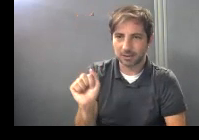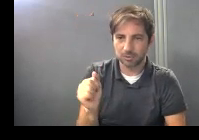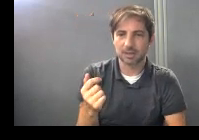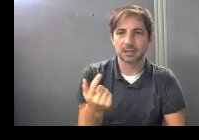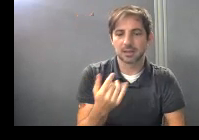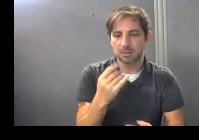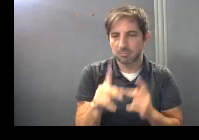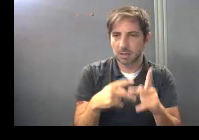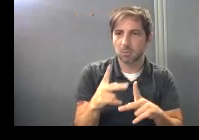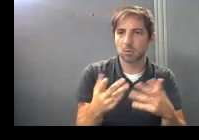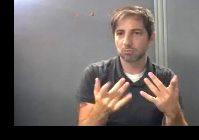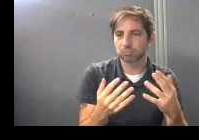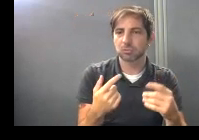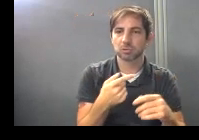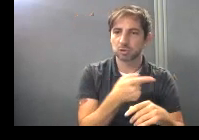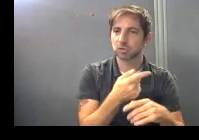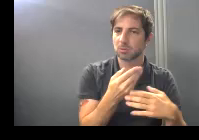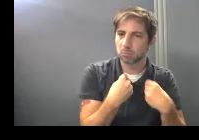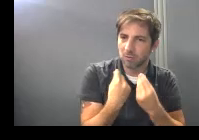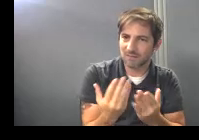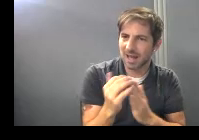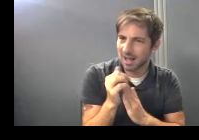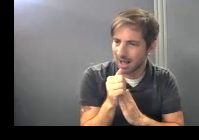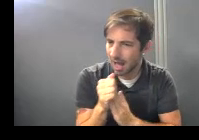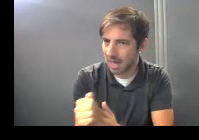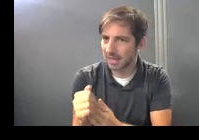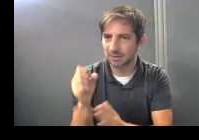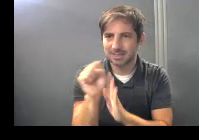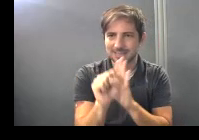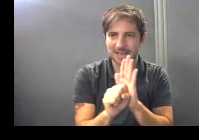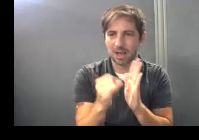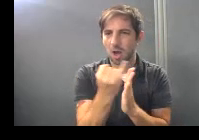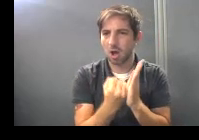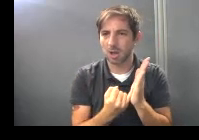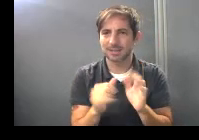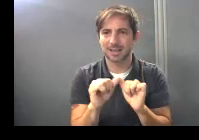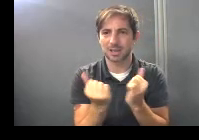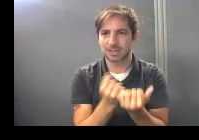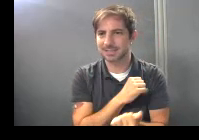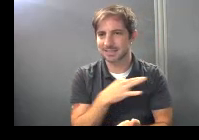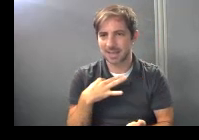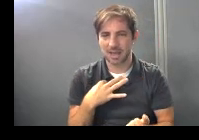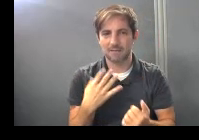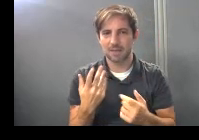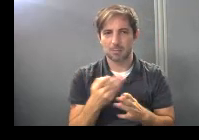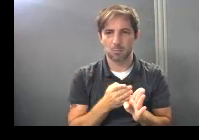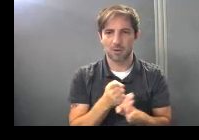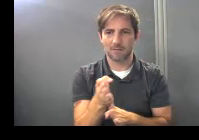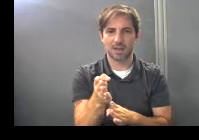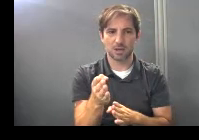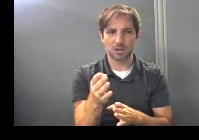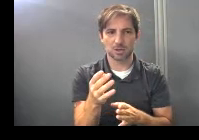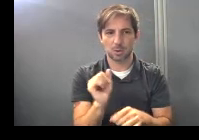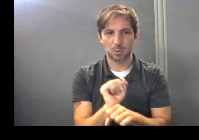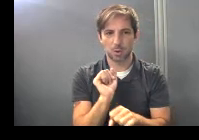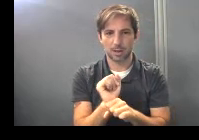SHE PROVIDES GUIDANCE AND SUPPORT TO THE AGENCY STAFF AND PROFESSIONAL WORKING STAFF CREATING